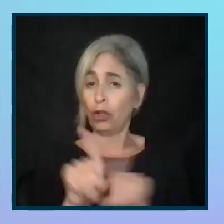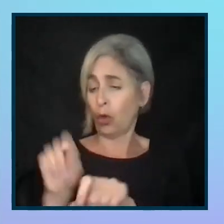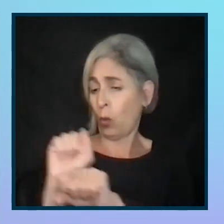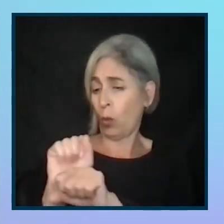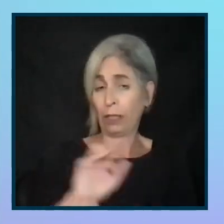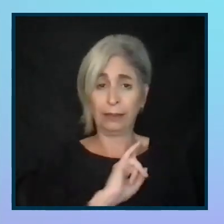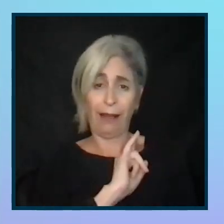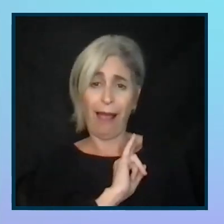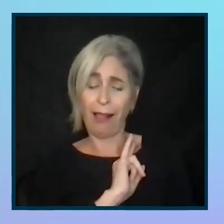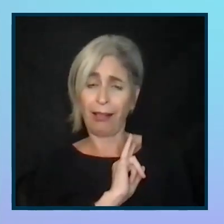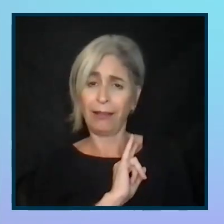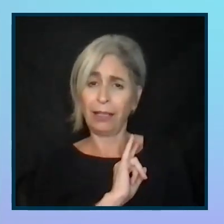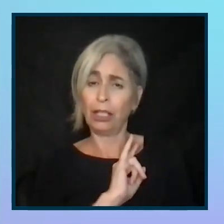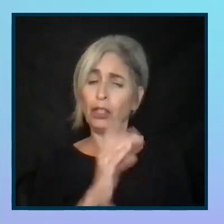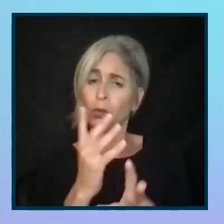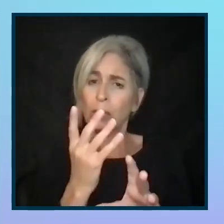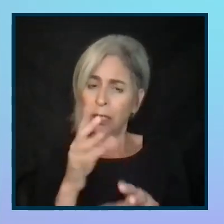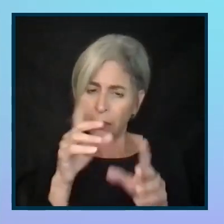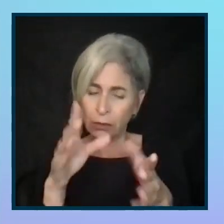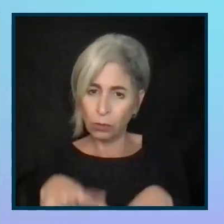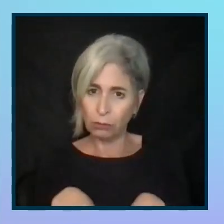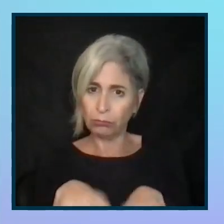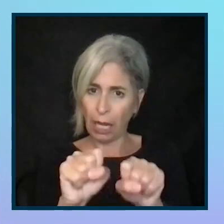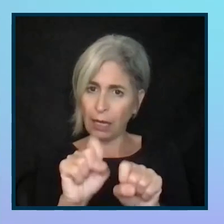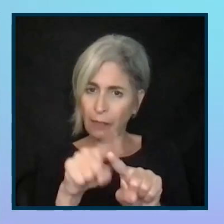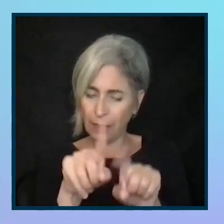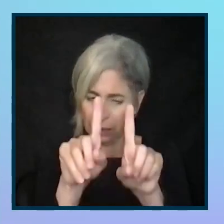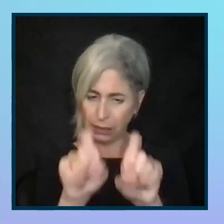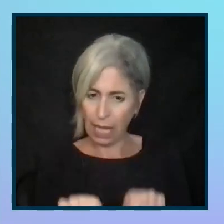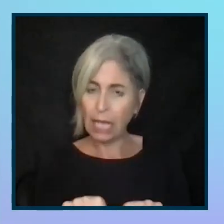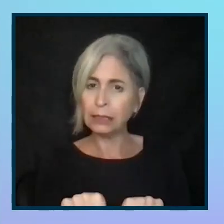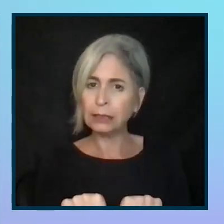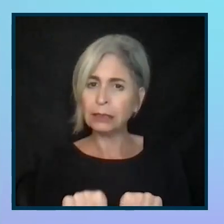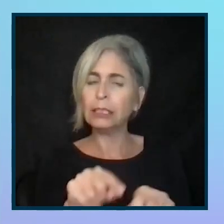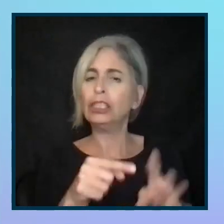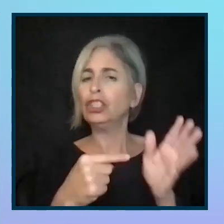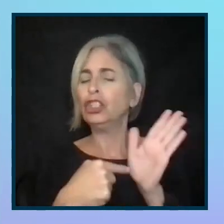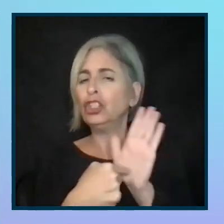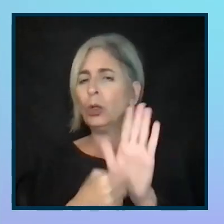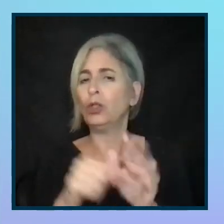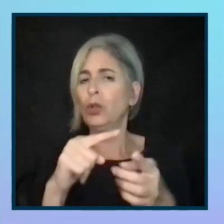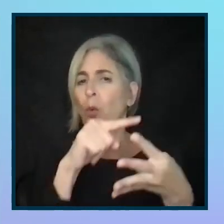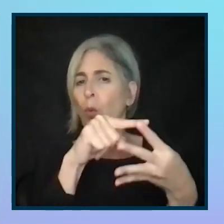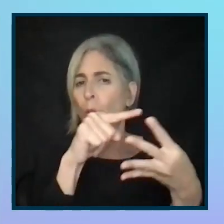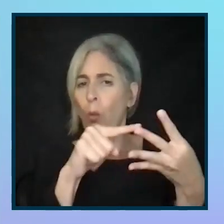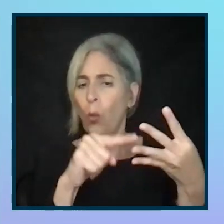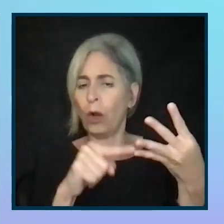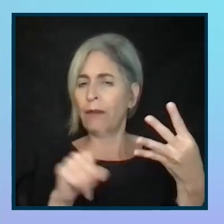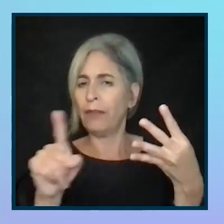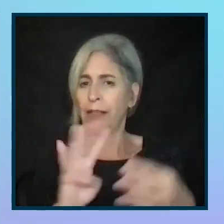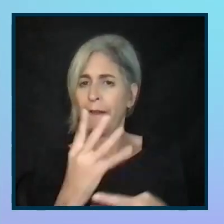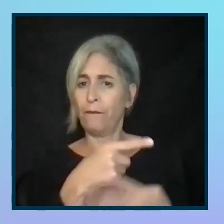And when you take it, it gives you one of four styles. And once you know those styles